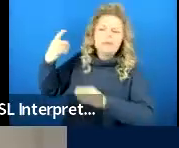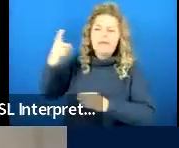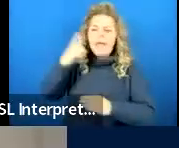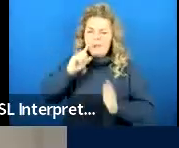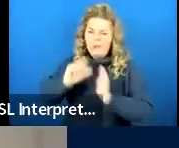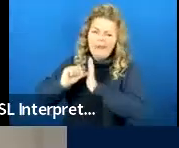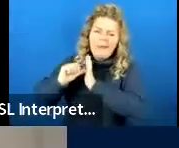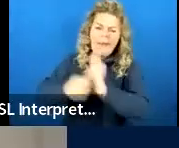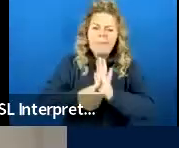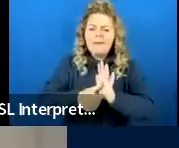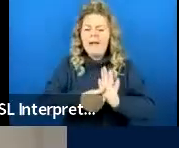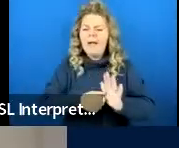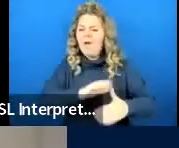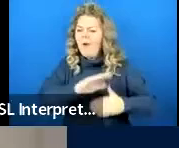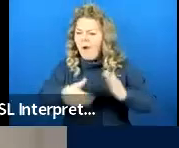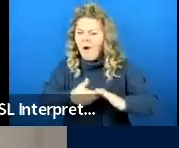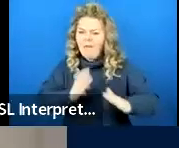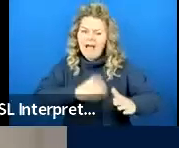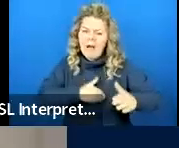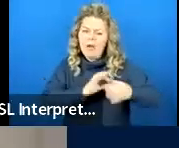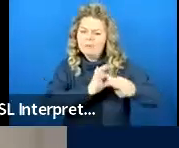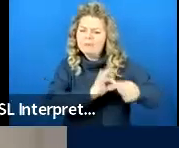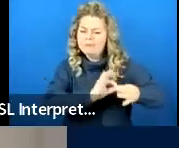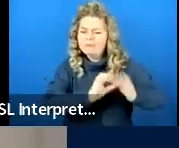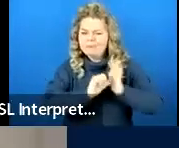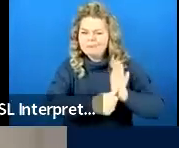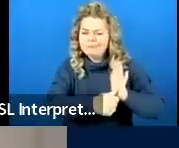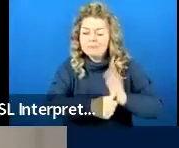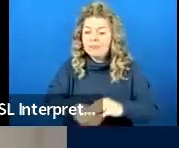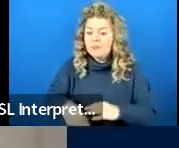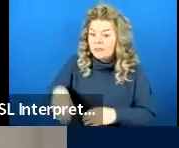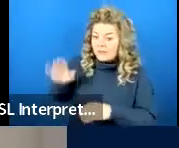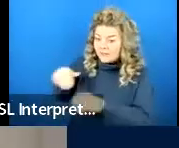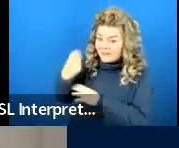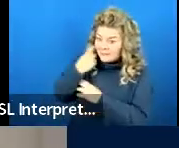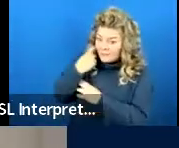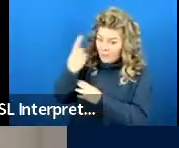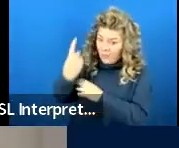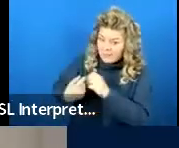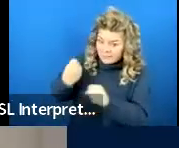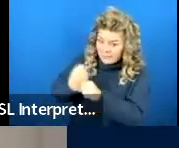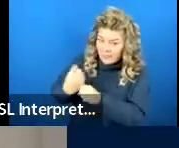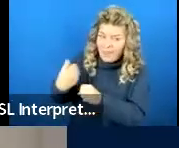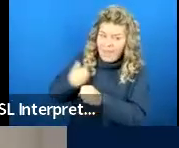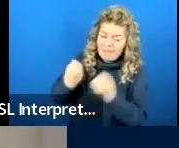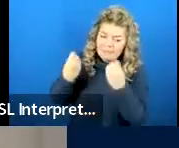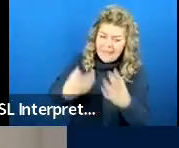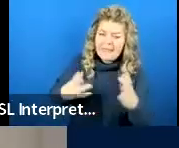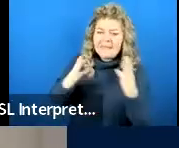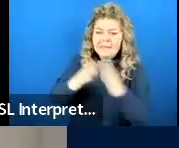All our relations. And over the past year, we've held a series of community town hall meetings with tribal